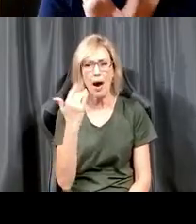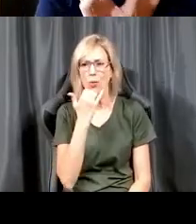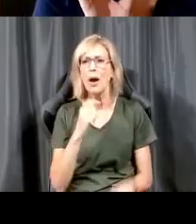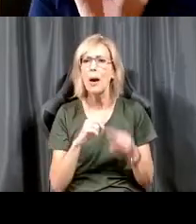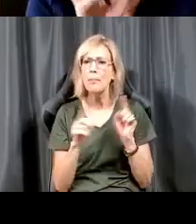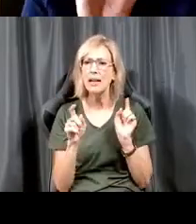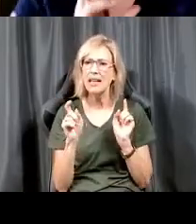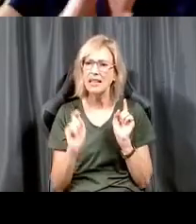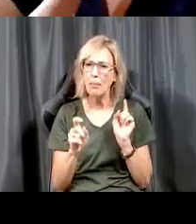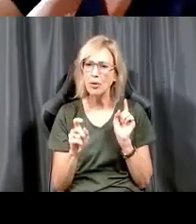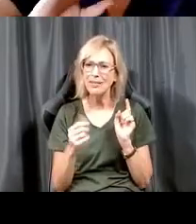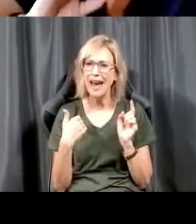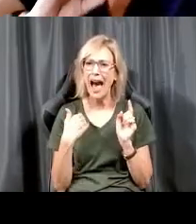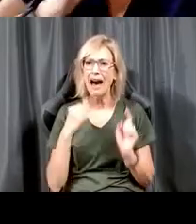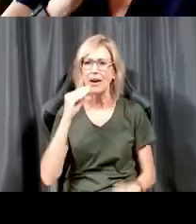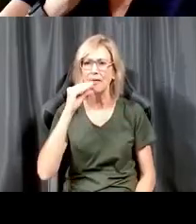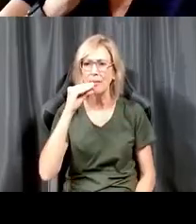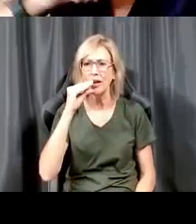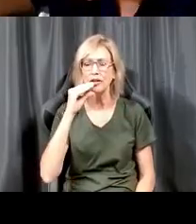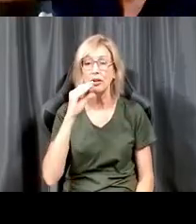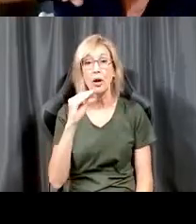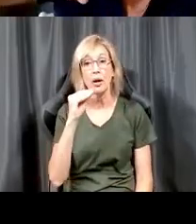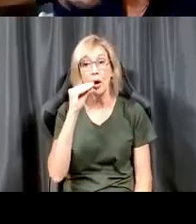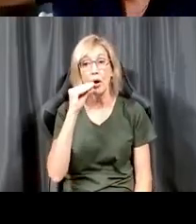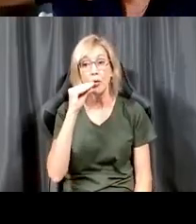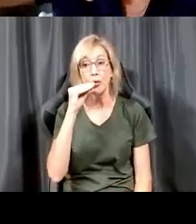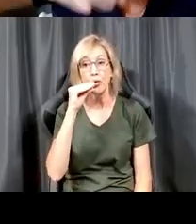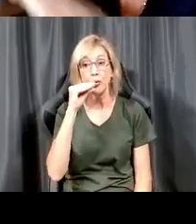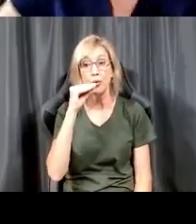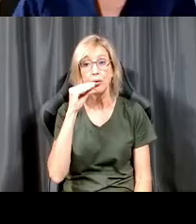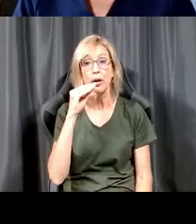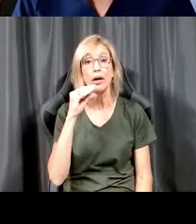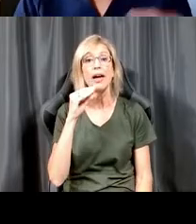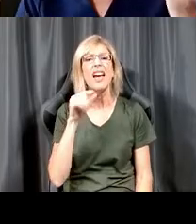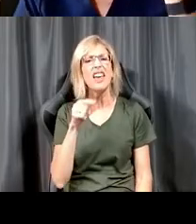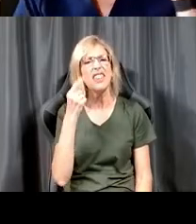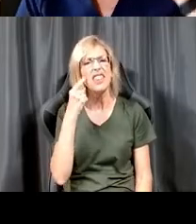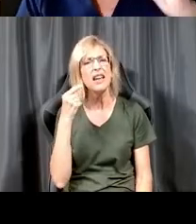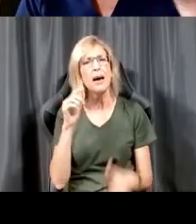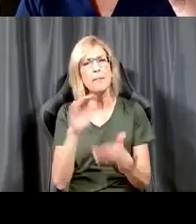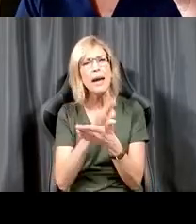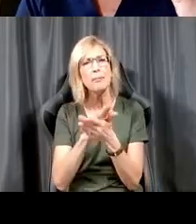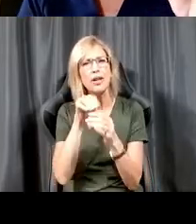of vibration that goes when you blow it. Light of time there's a paper in there so they get the blowing coupled